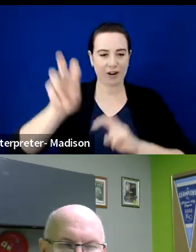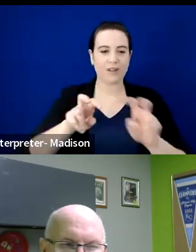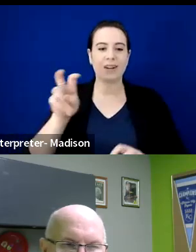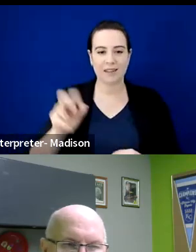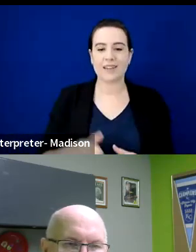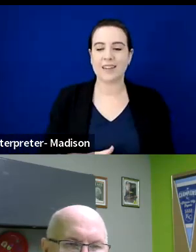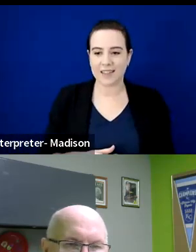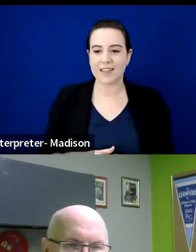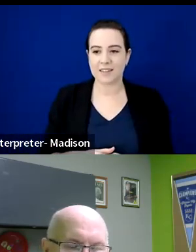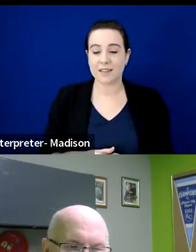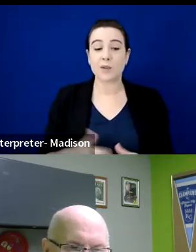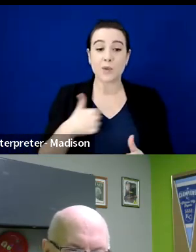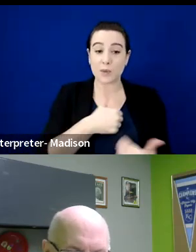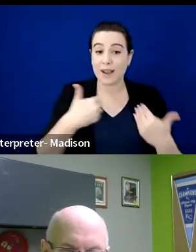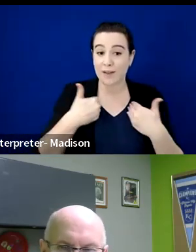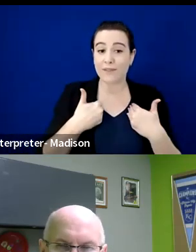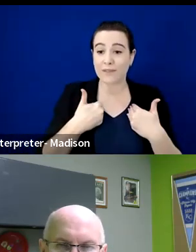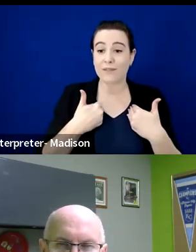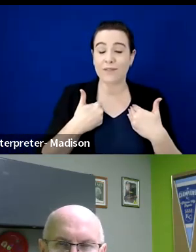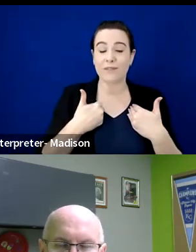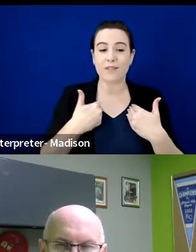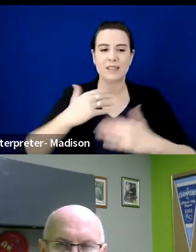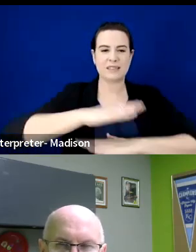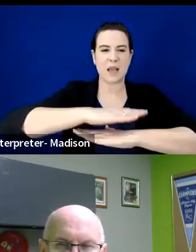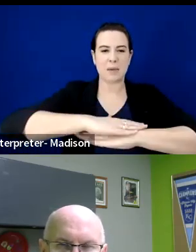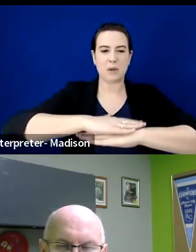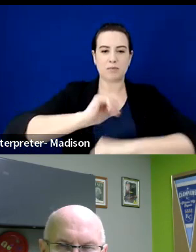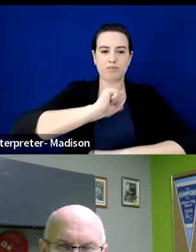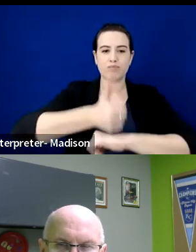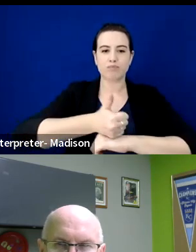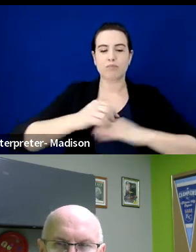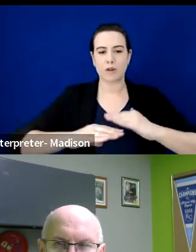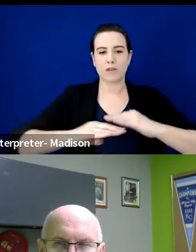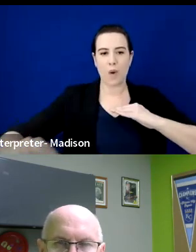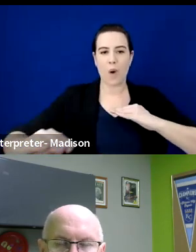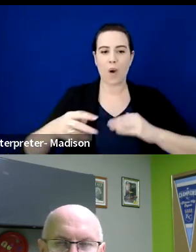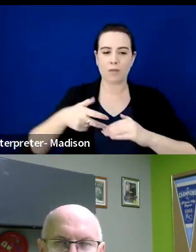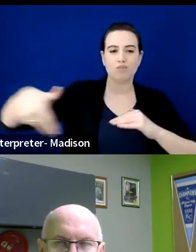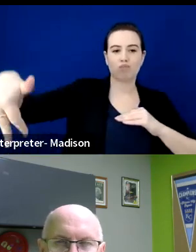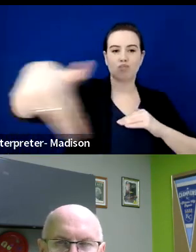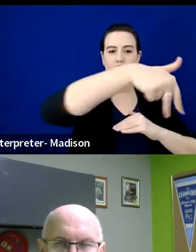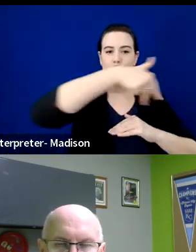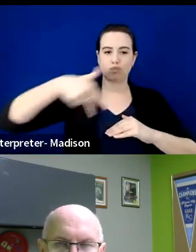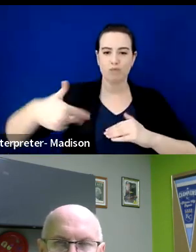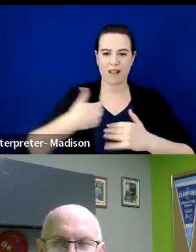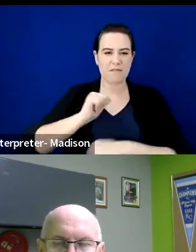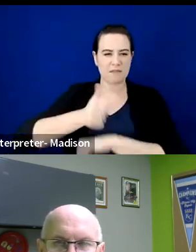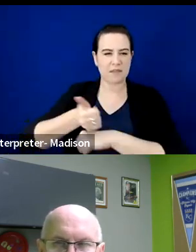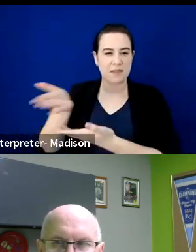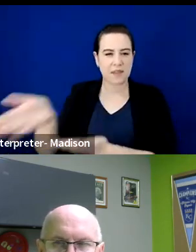Then we had an event that we were able to take part in, in Missouri State Fair. They have one every year that's called a senior fair.